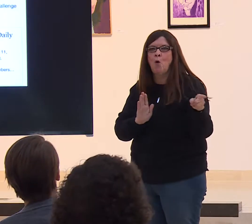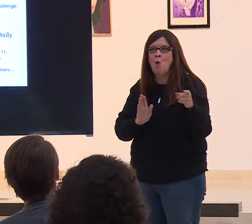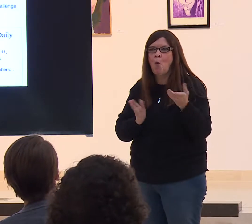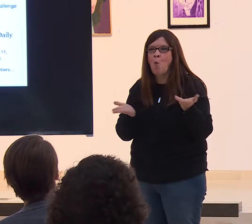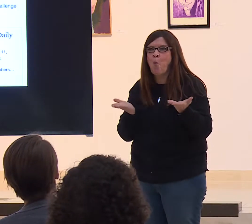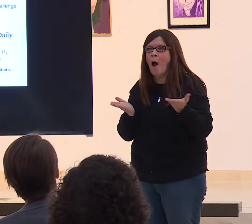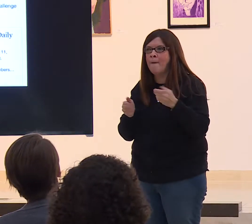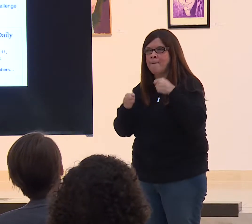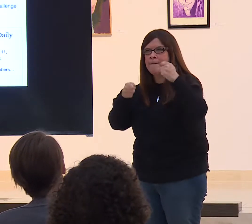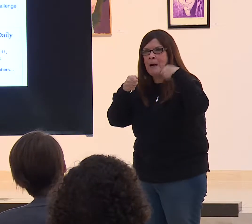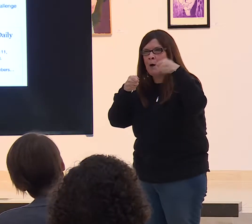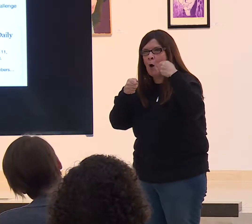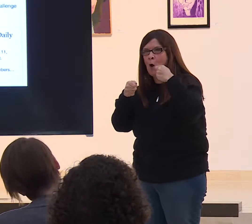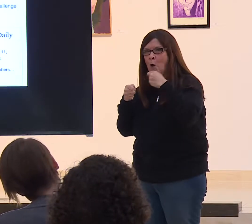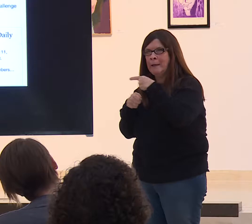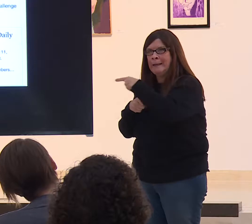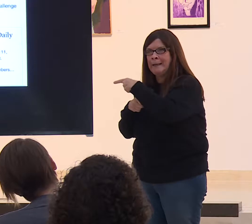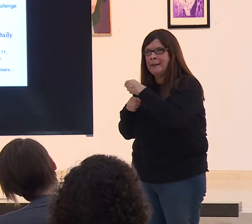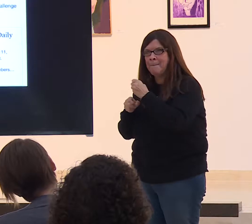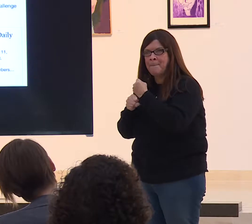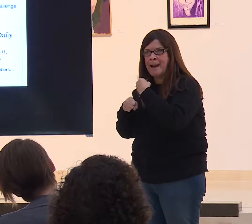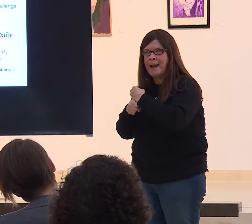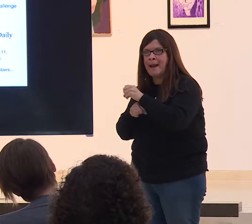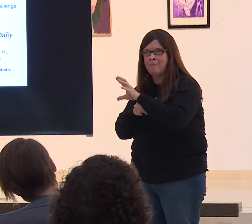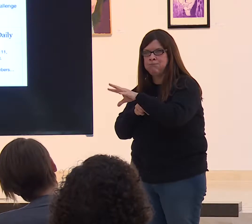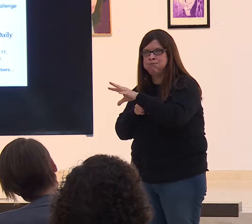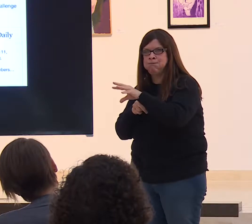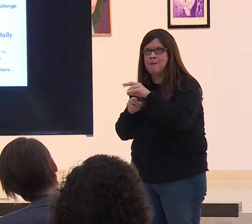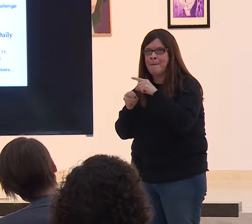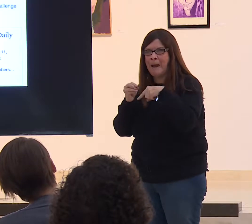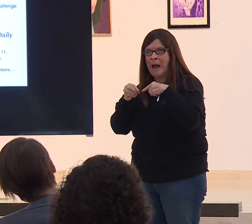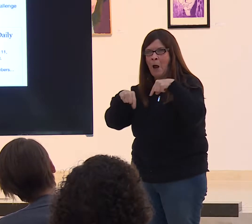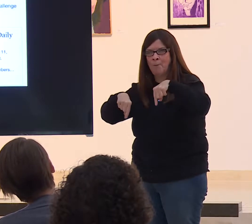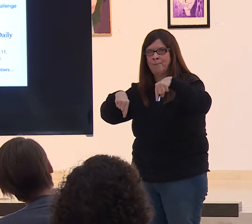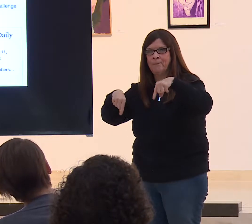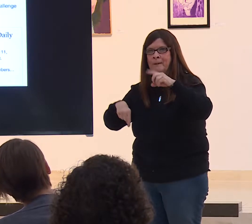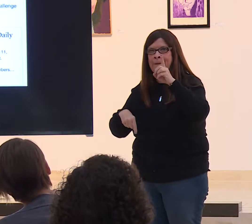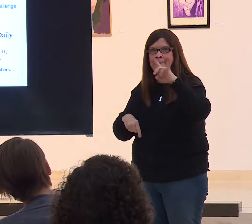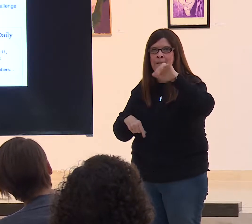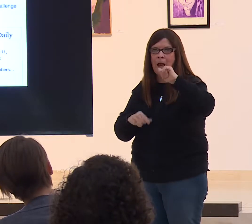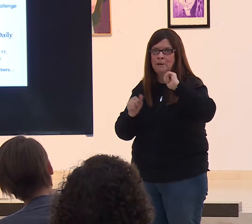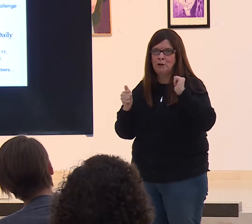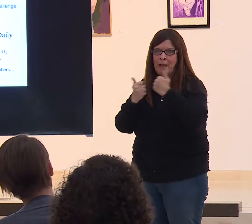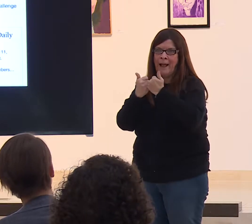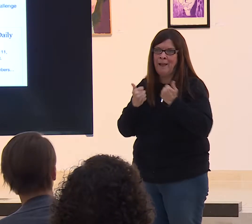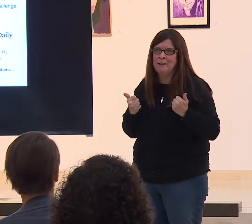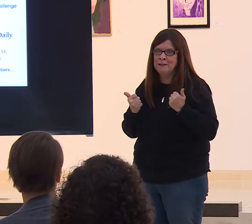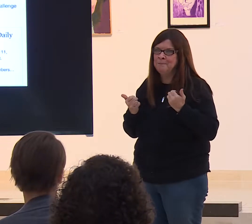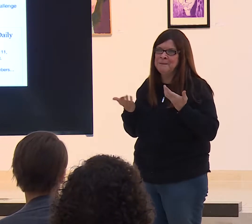I was hoping to show you guys the video that the producer made about the De'VIA Challenge,